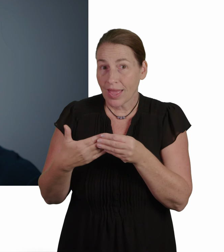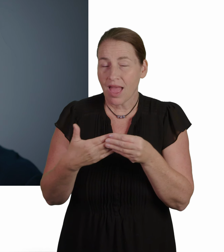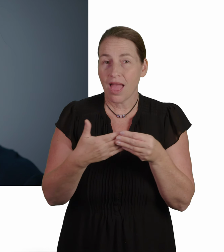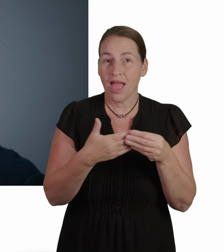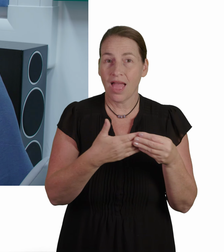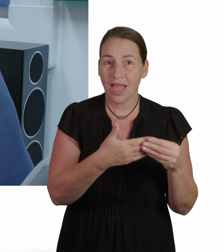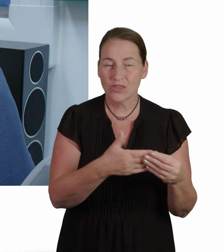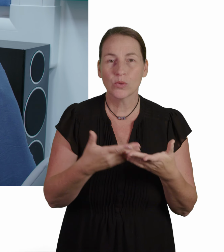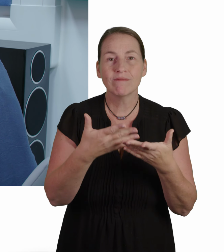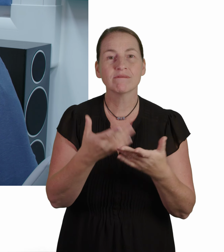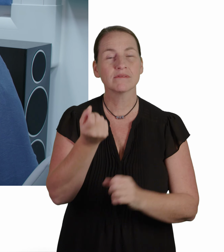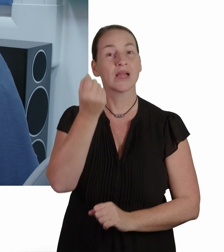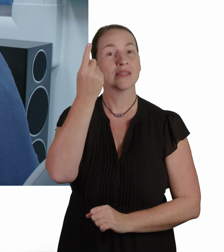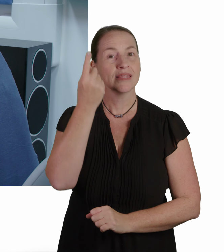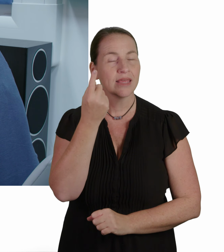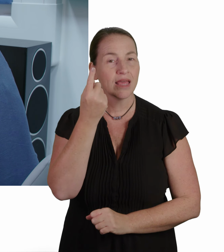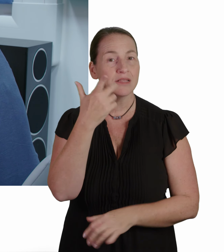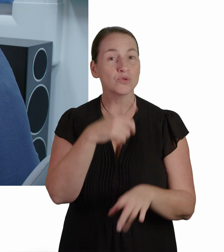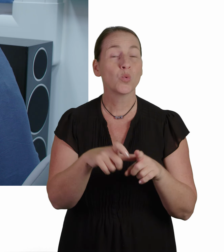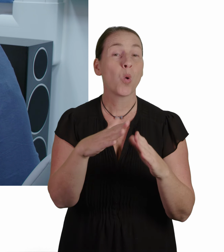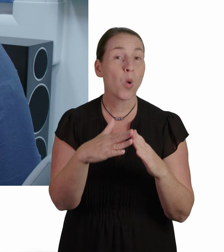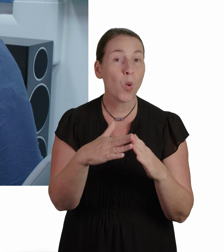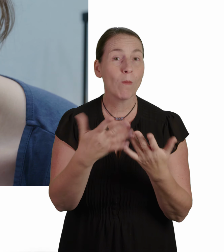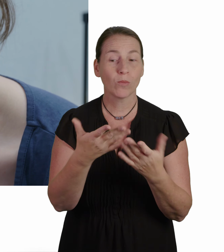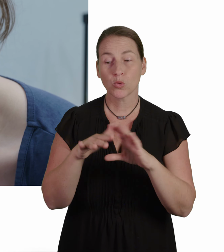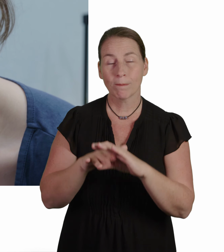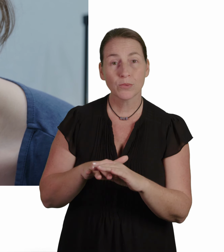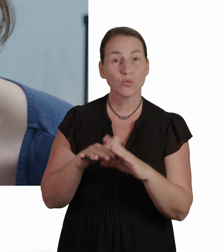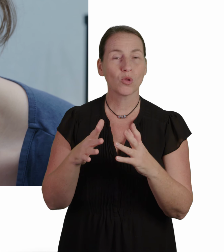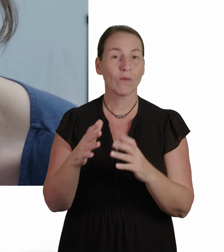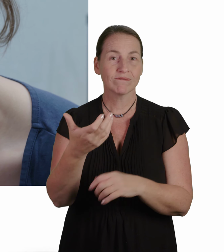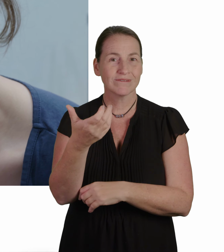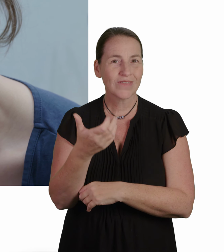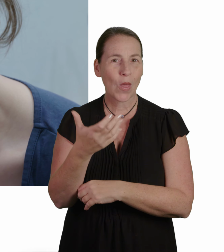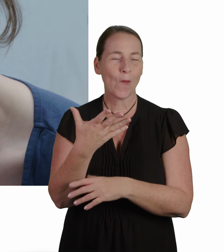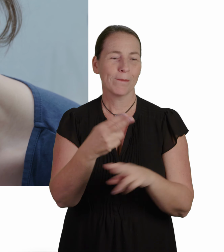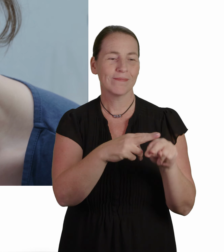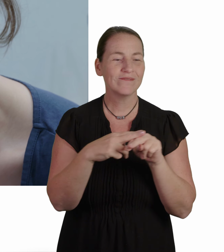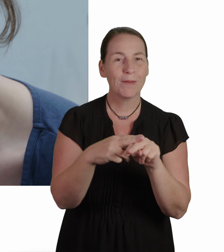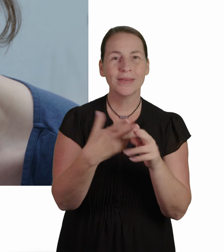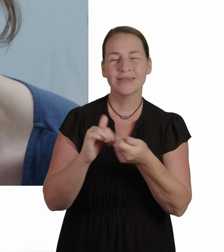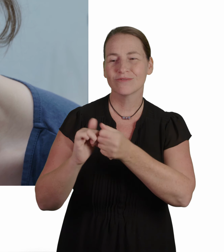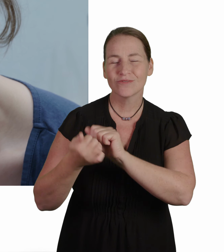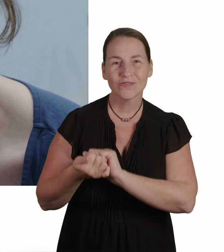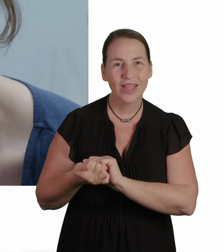where we give you ideas to do at home, do on your computer, your phone, with family, with friends